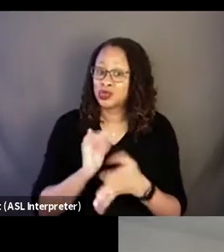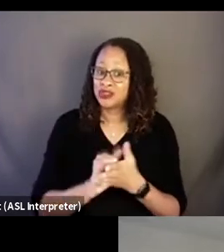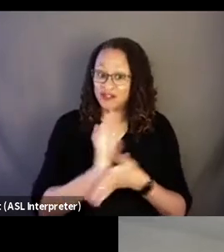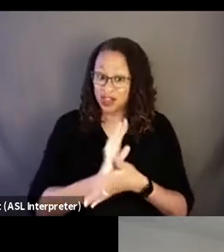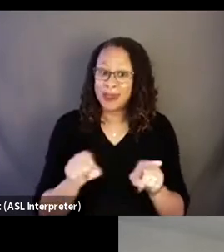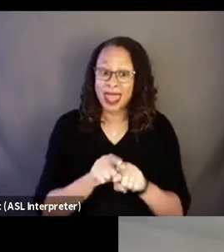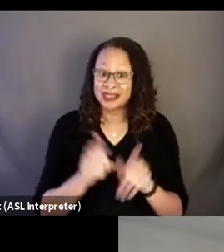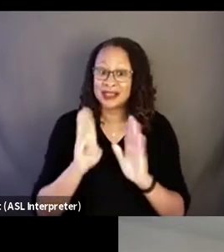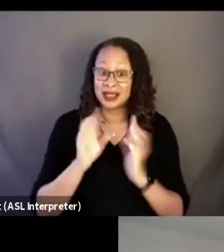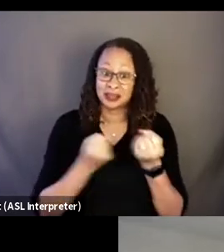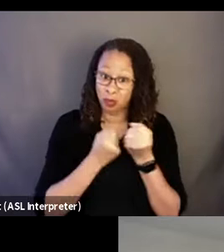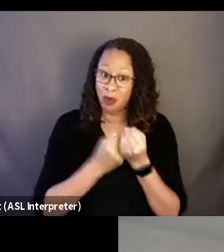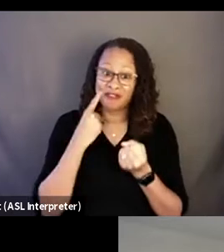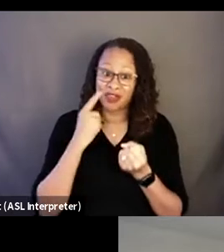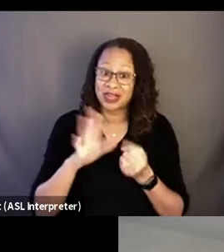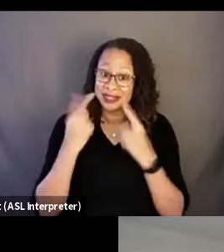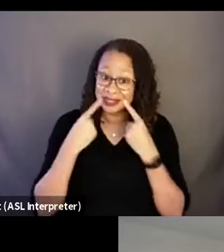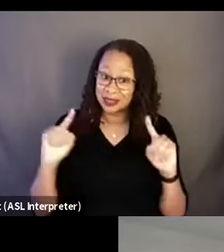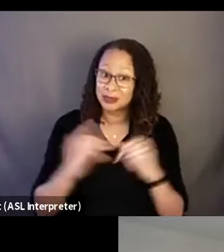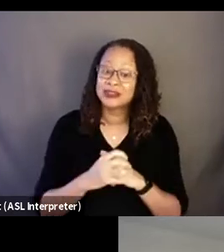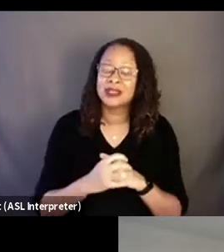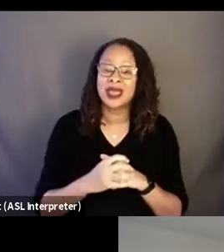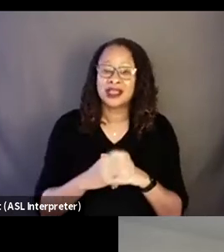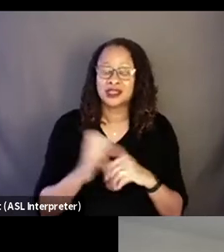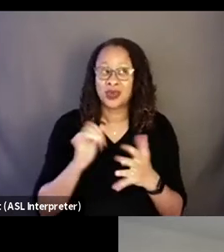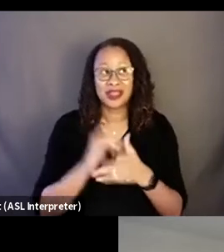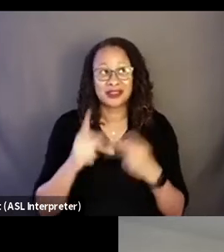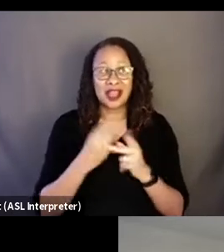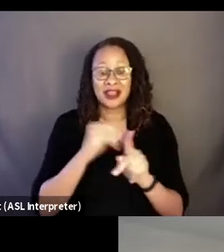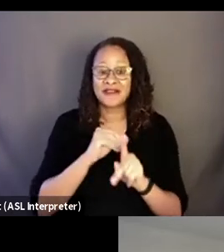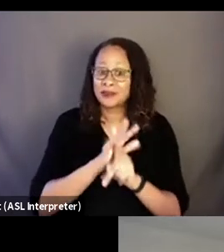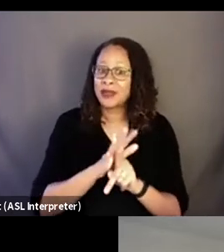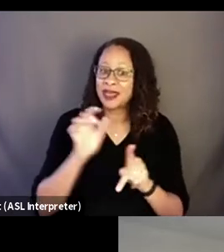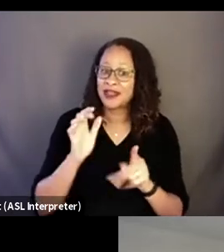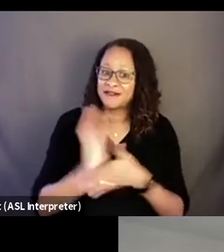And that's the kind of impact that I think that a film like this certainly needs to have.